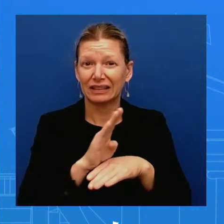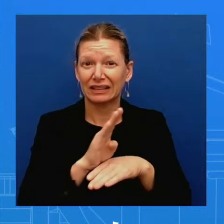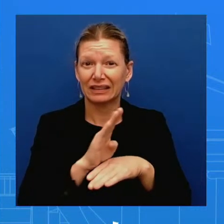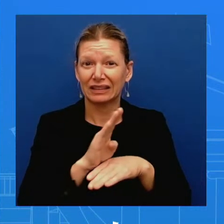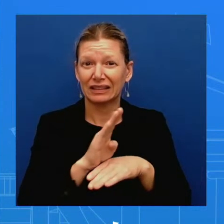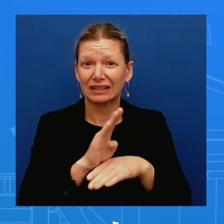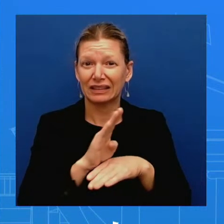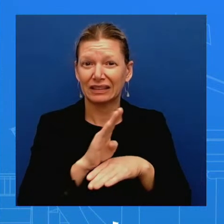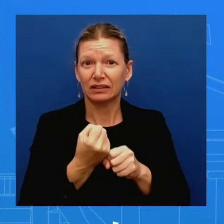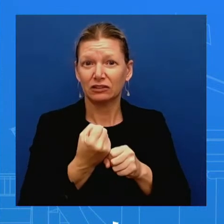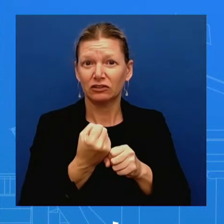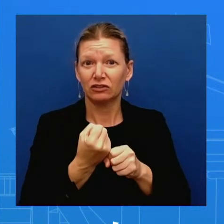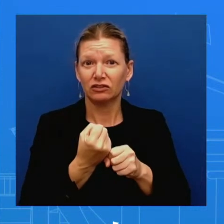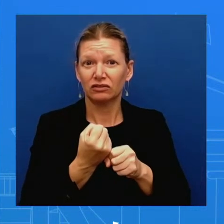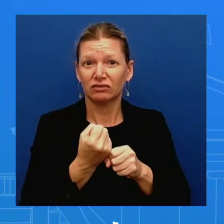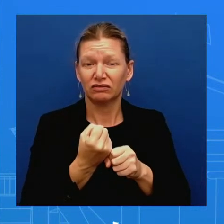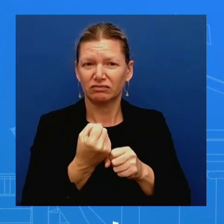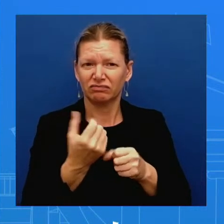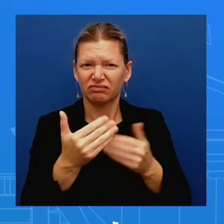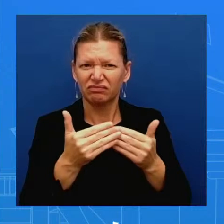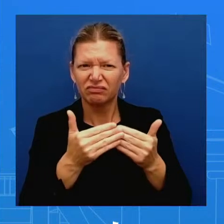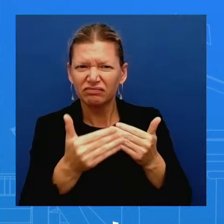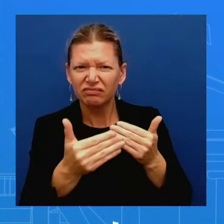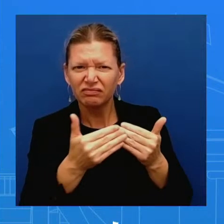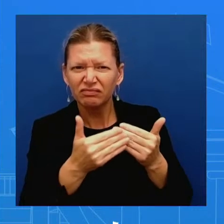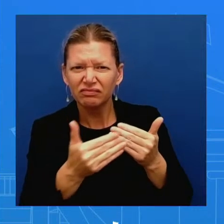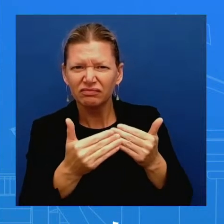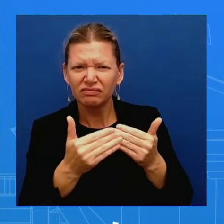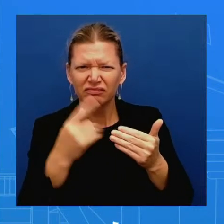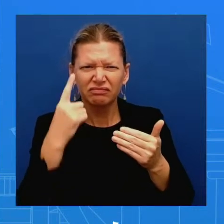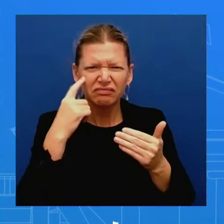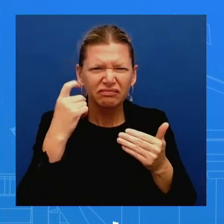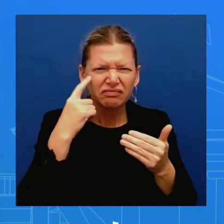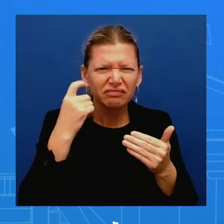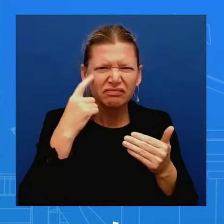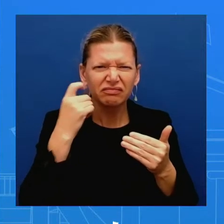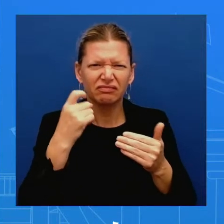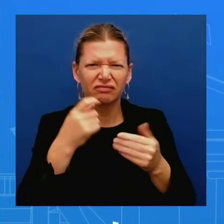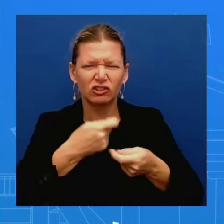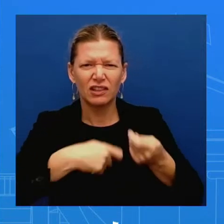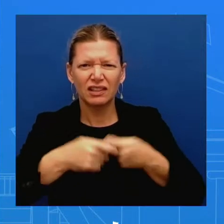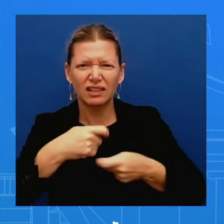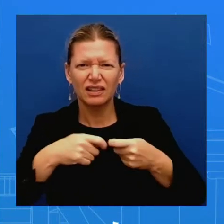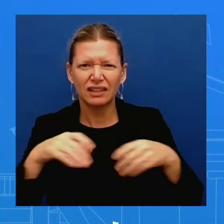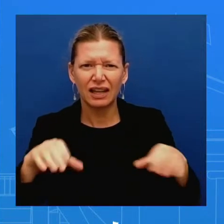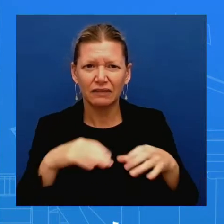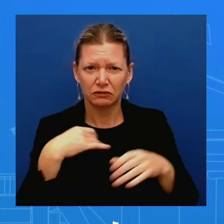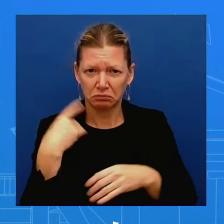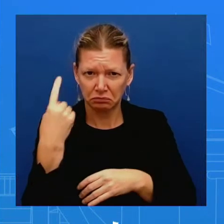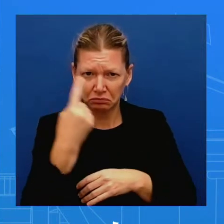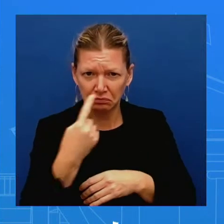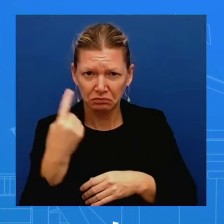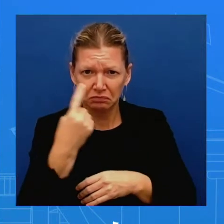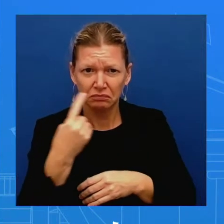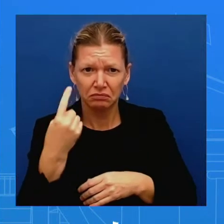how confident you are in the BLS leadership, and if you think that there should be an outside, sort of, investigation.